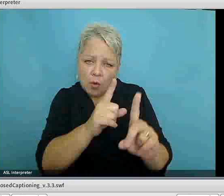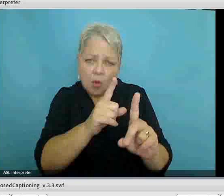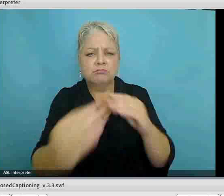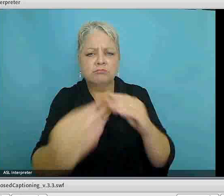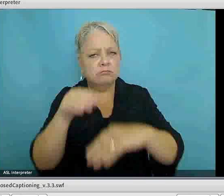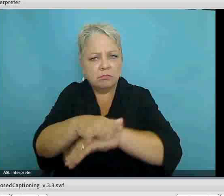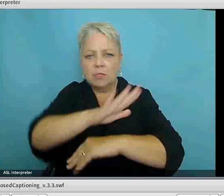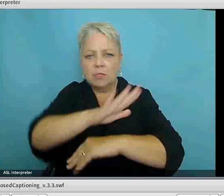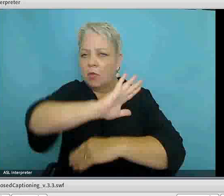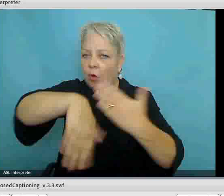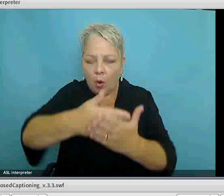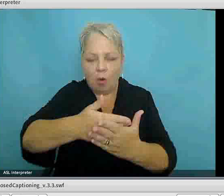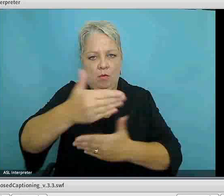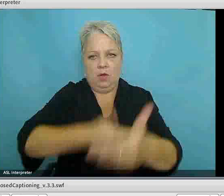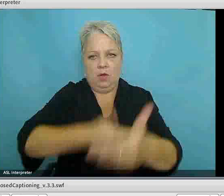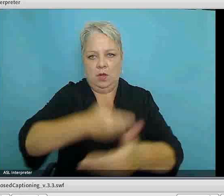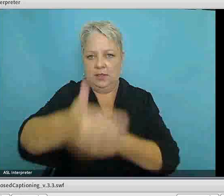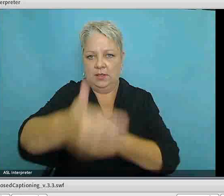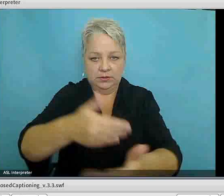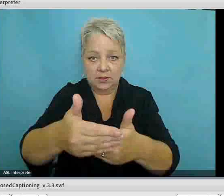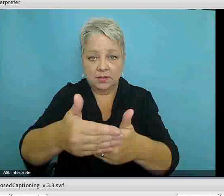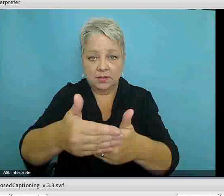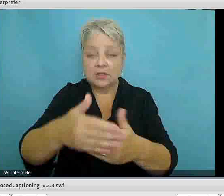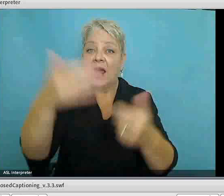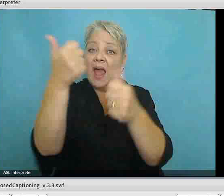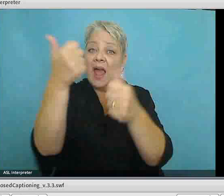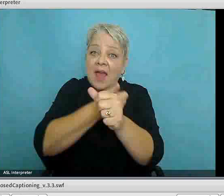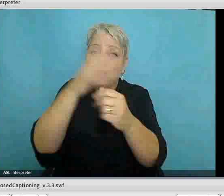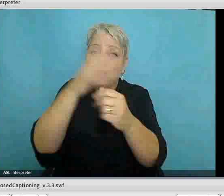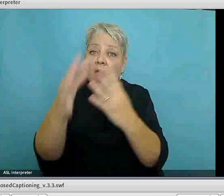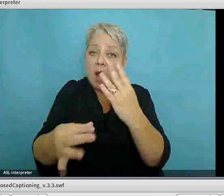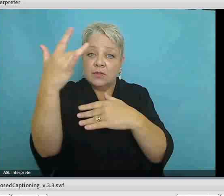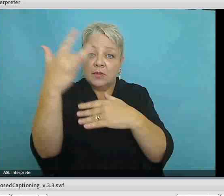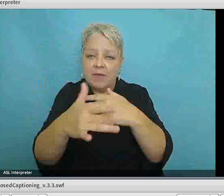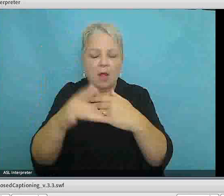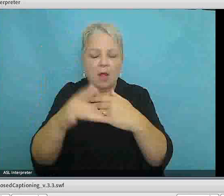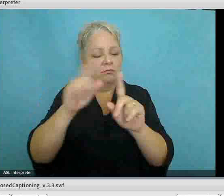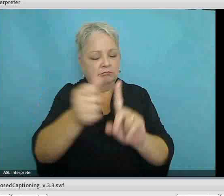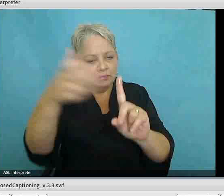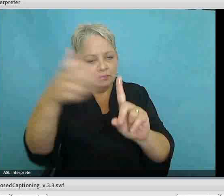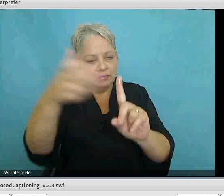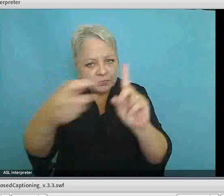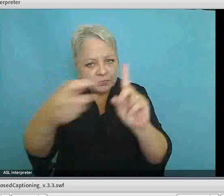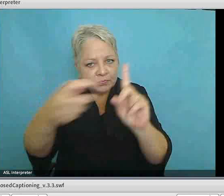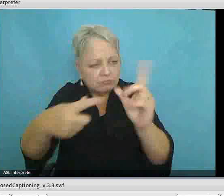All options are fully explored and discussed. Information about alternatives is provided.